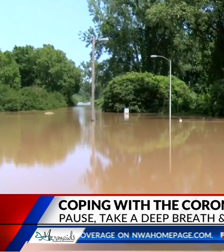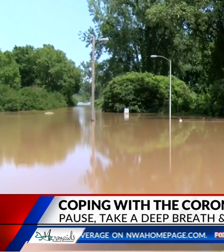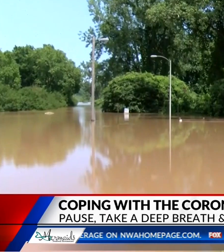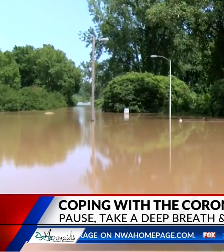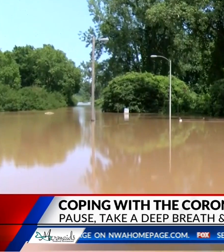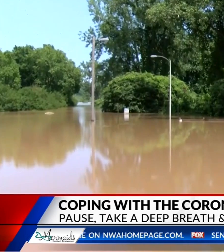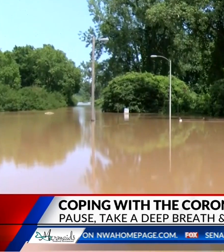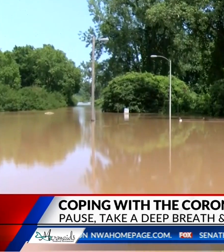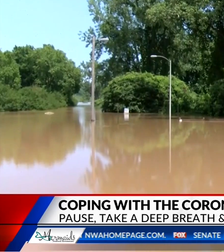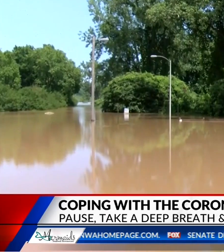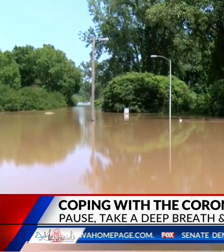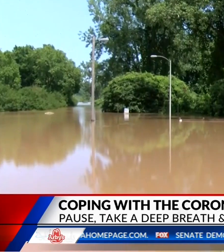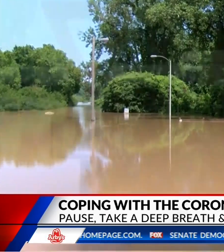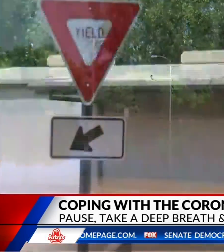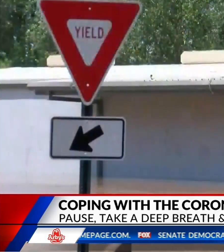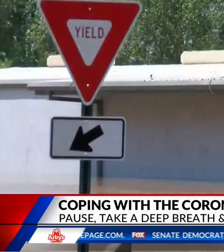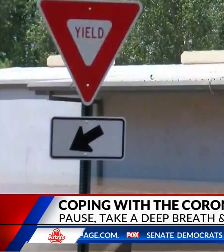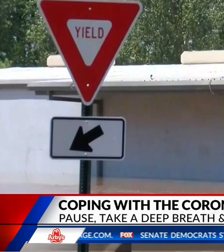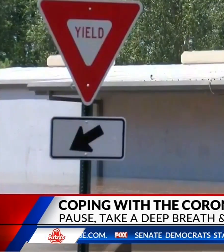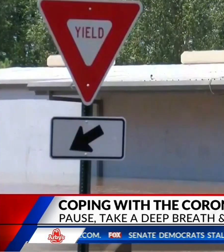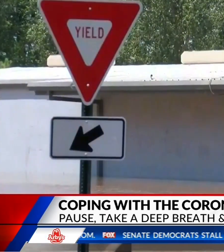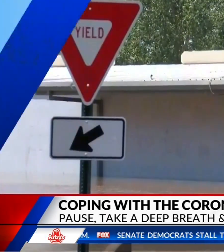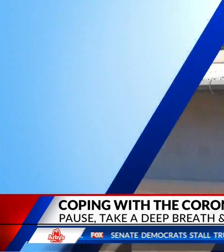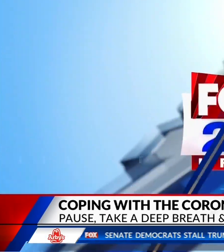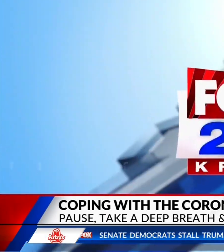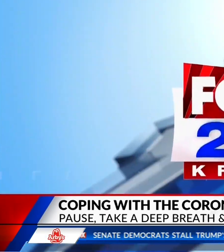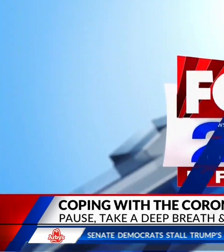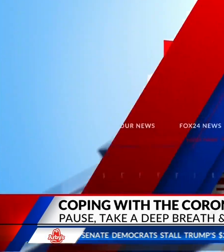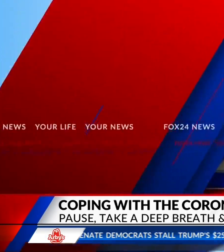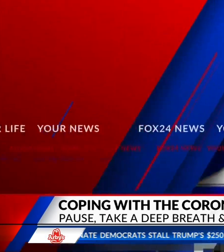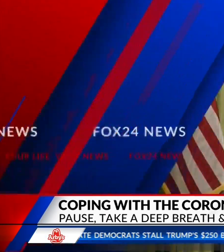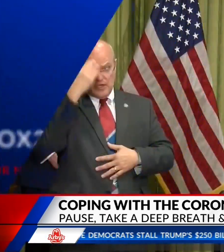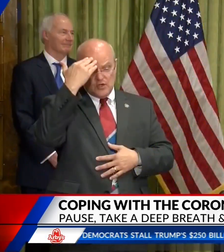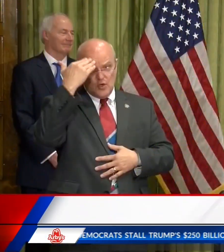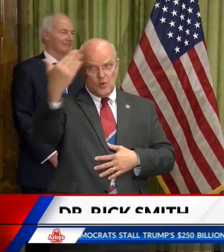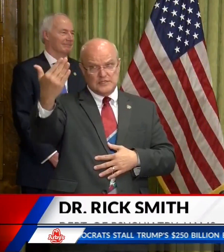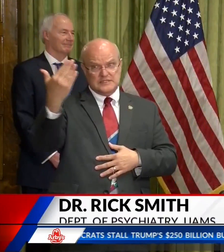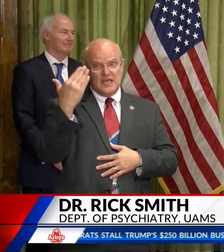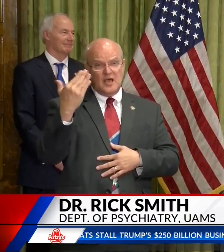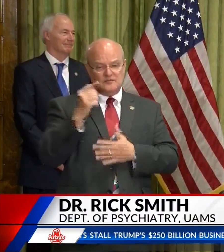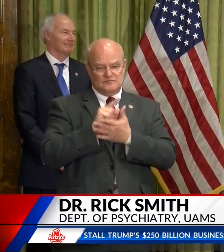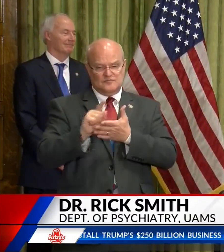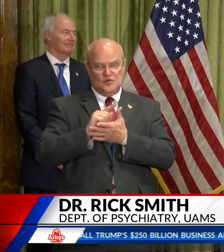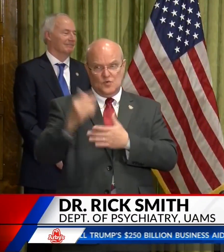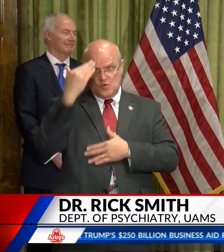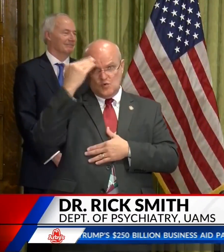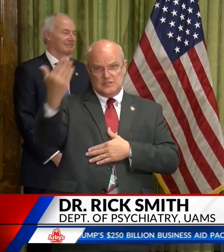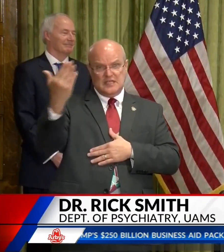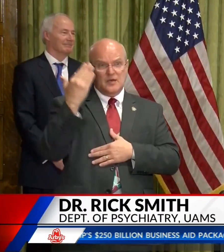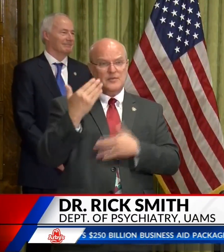FLOODING WE SAW ACROSS ARKANSAS LAST YEAR. WAS COMING FOR WEEKS AND EVEN